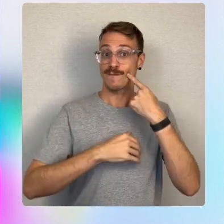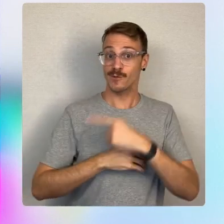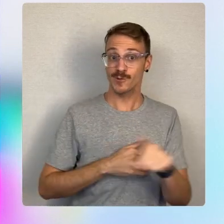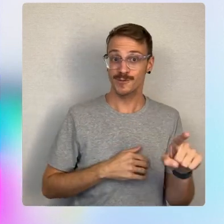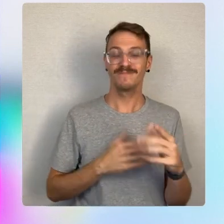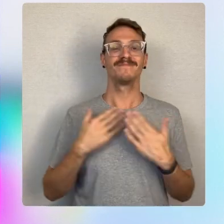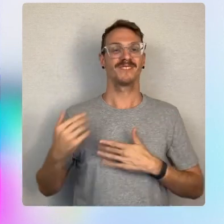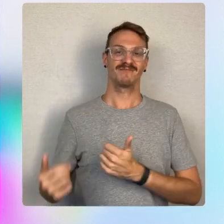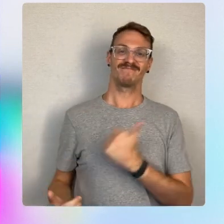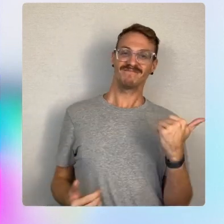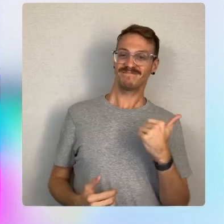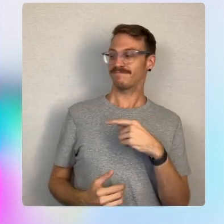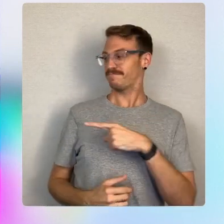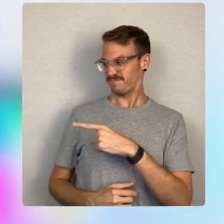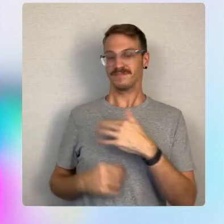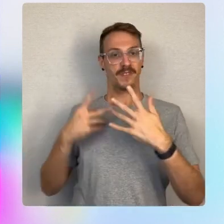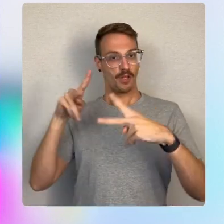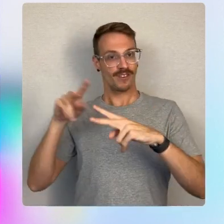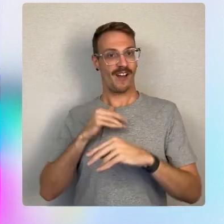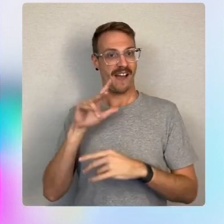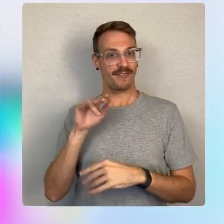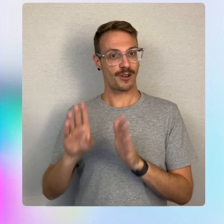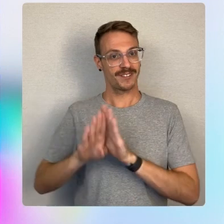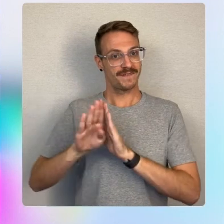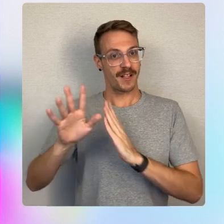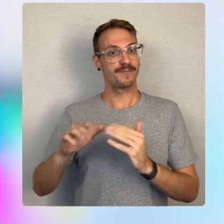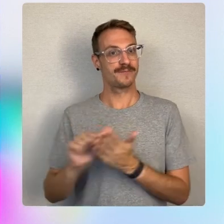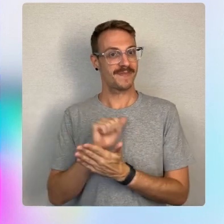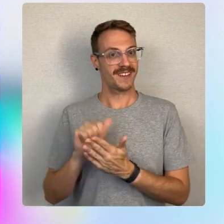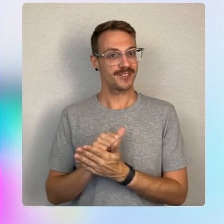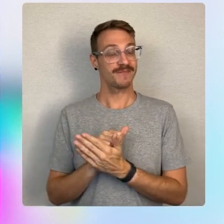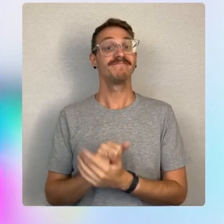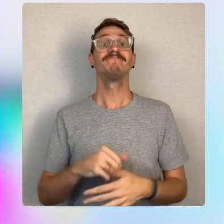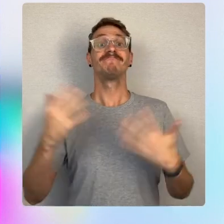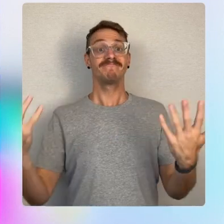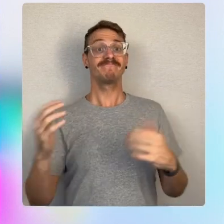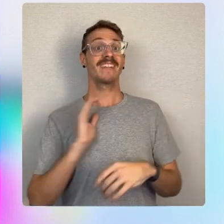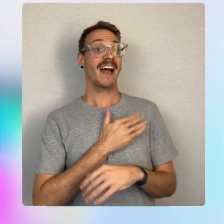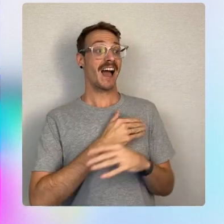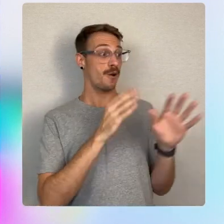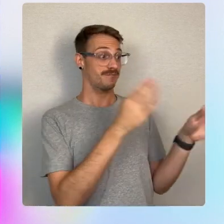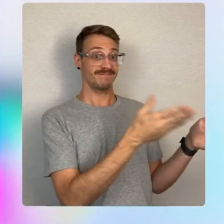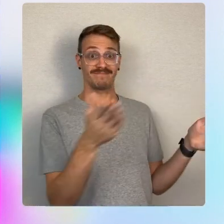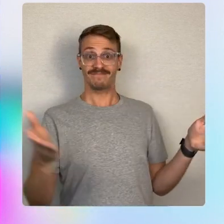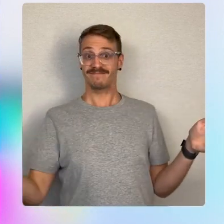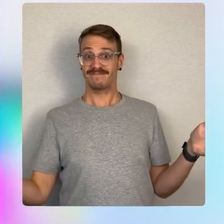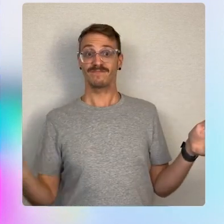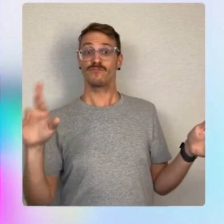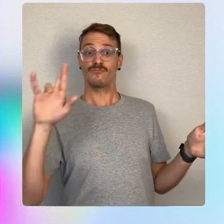please go and check out our avatar developer page. Then to our panelists, Ryan, Yagiz, Dariush,